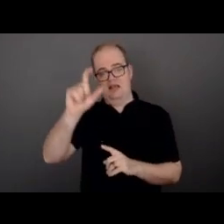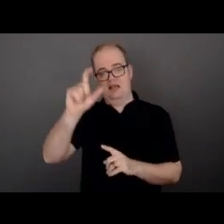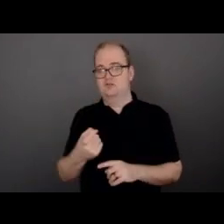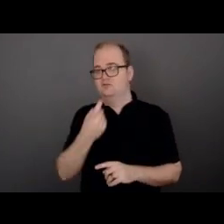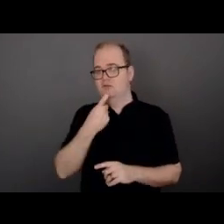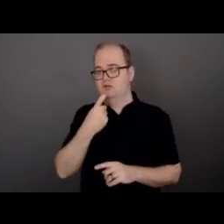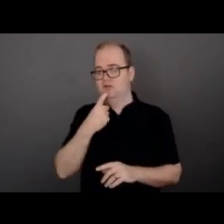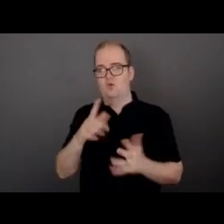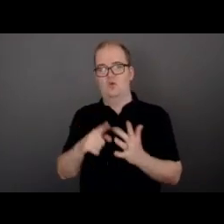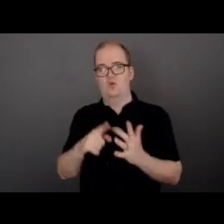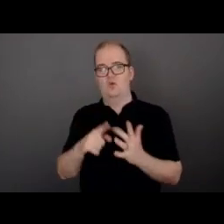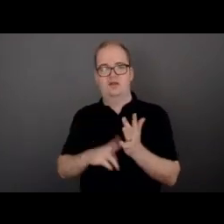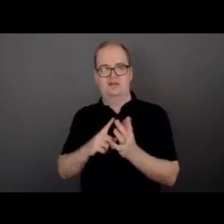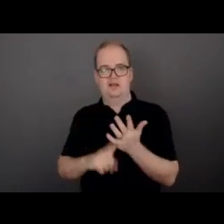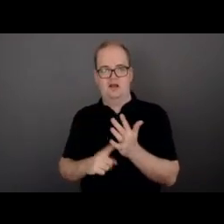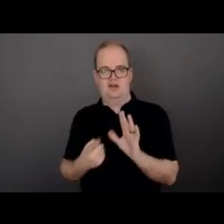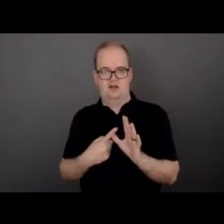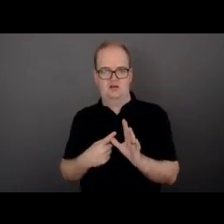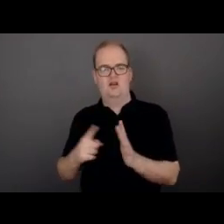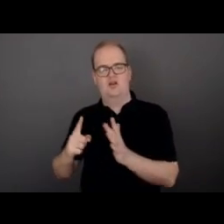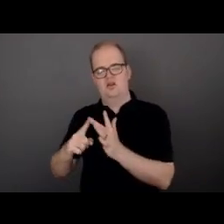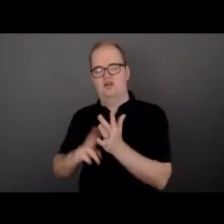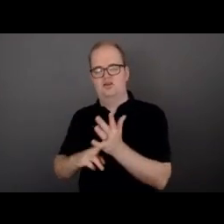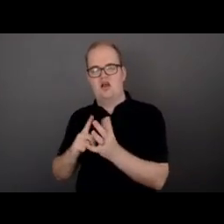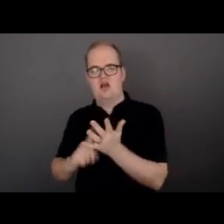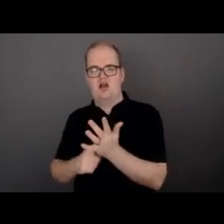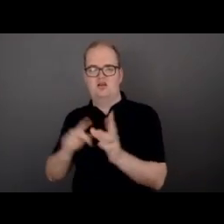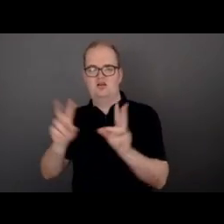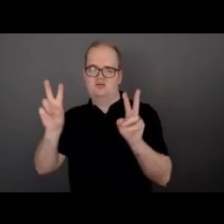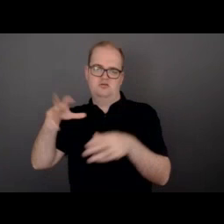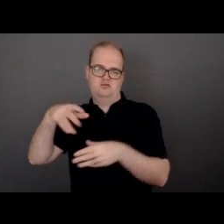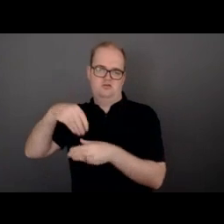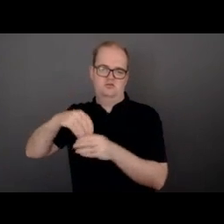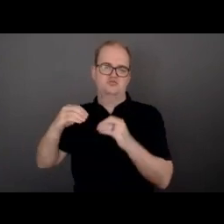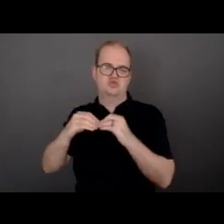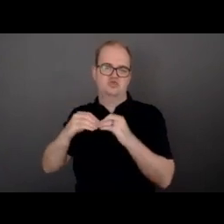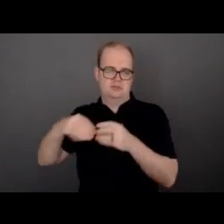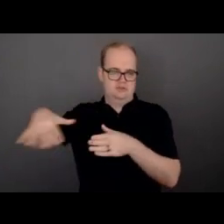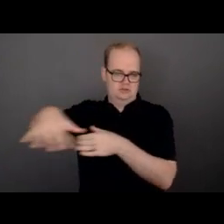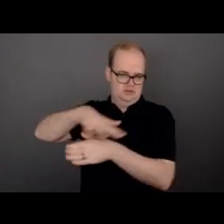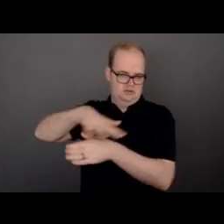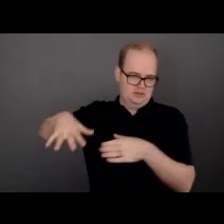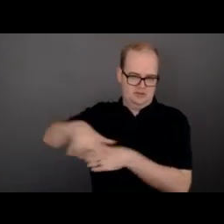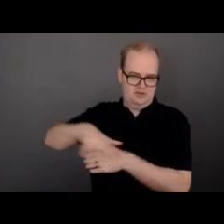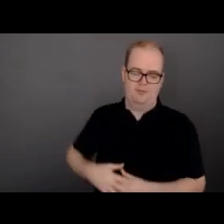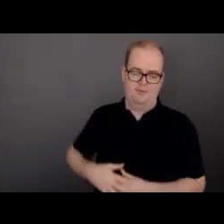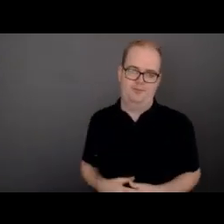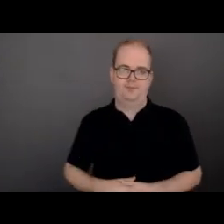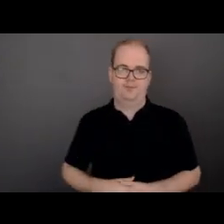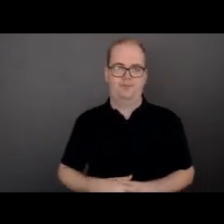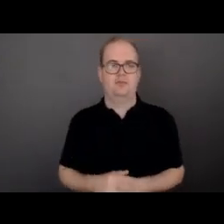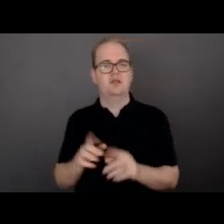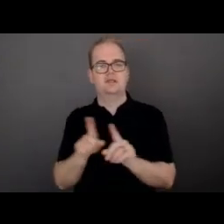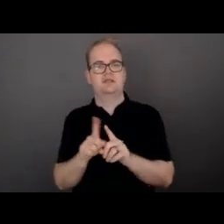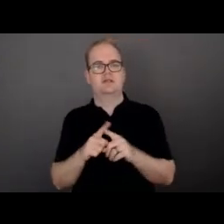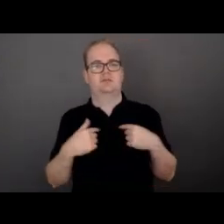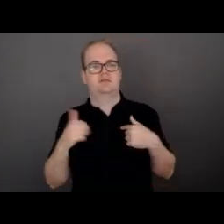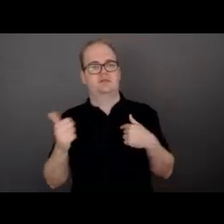Inala is considered as part of the Brisbane Referral Pathway Program. Like I said it's a warm referral process.